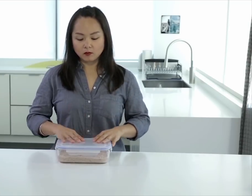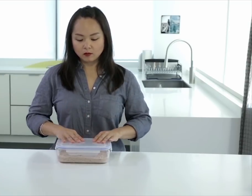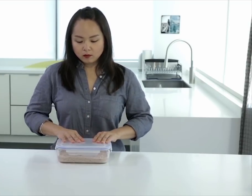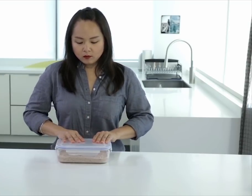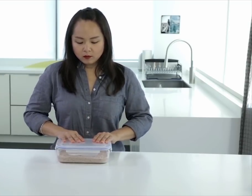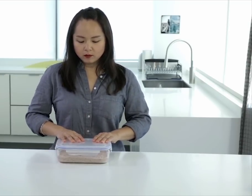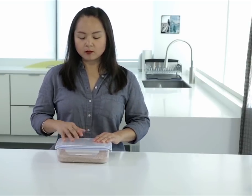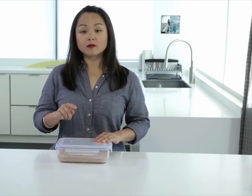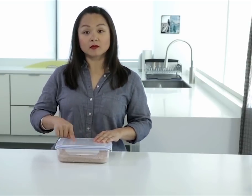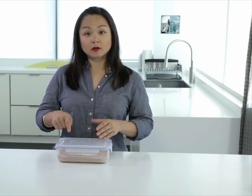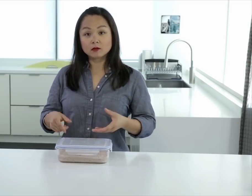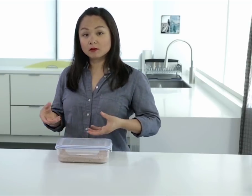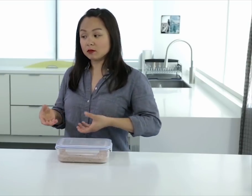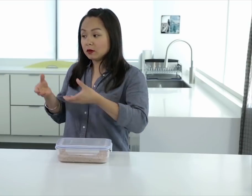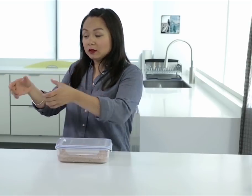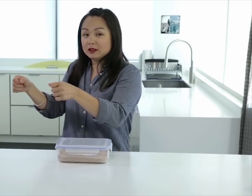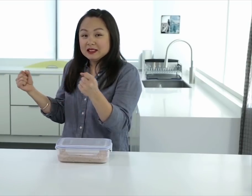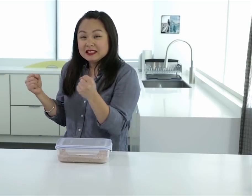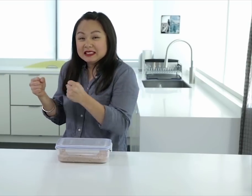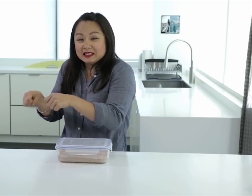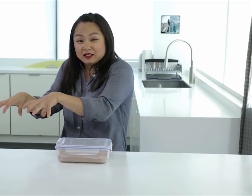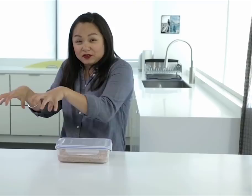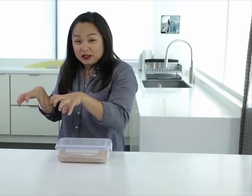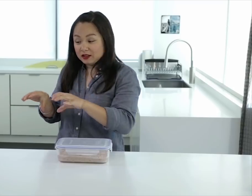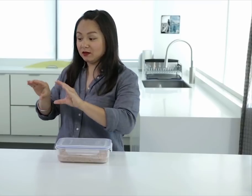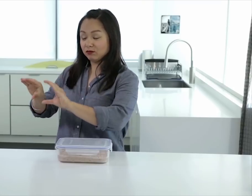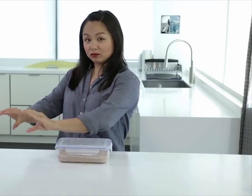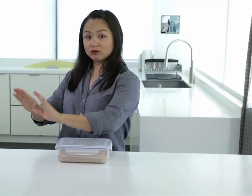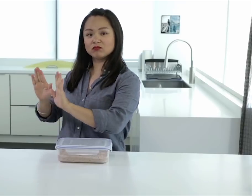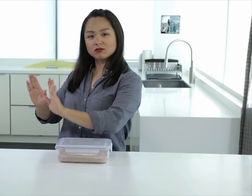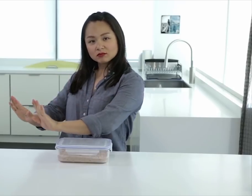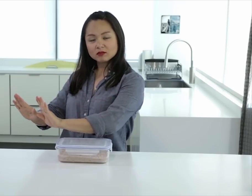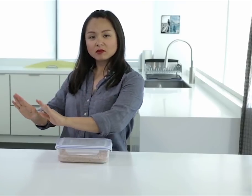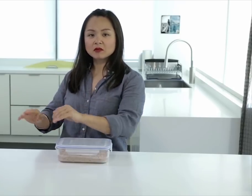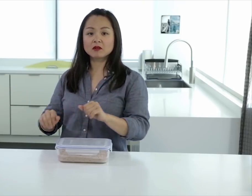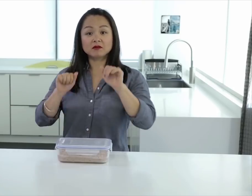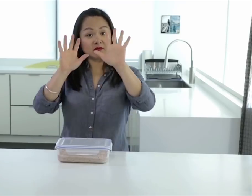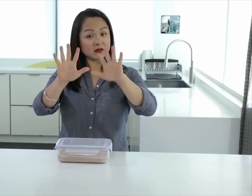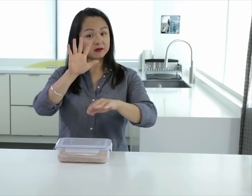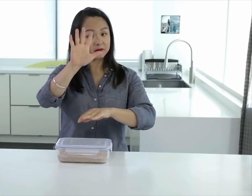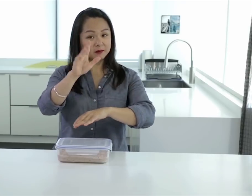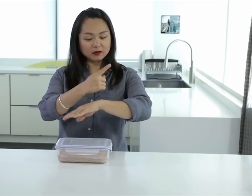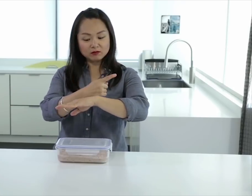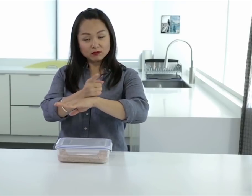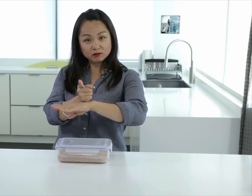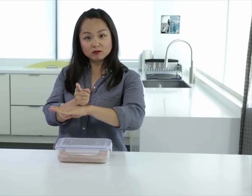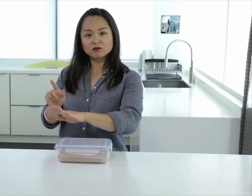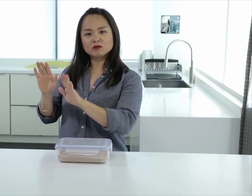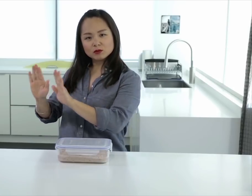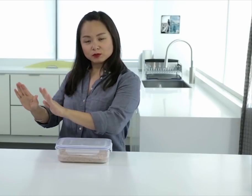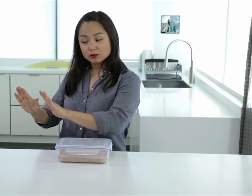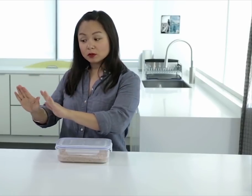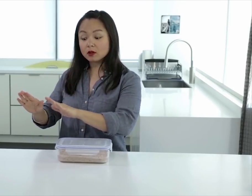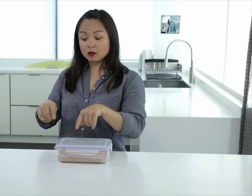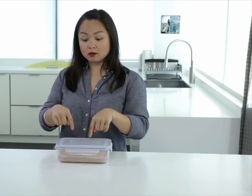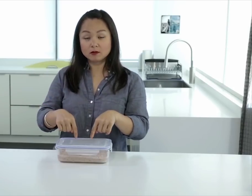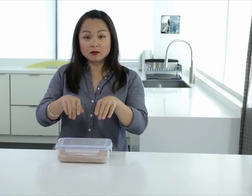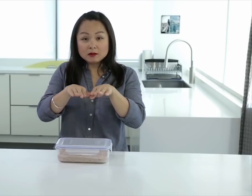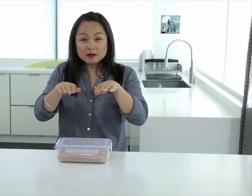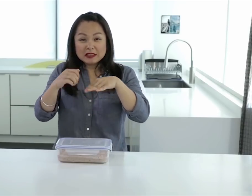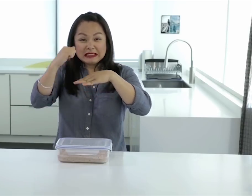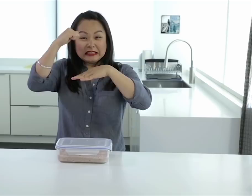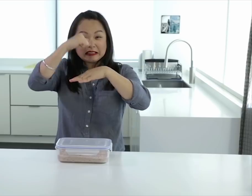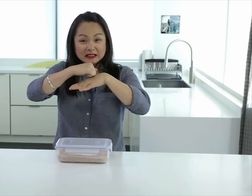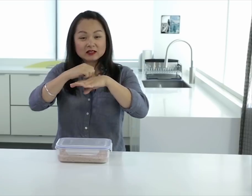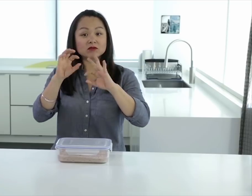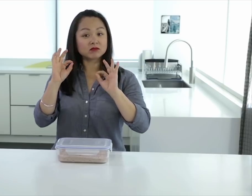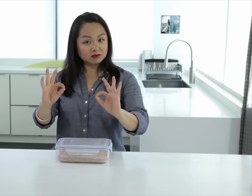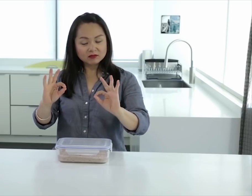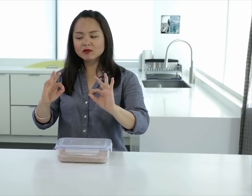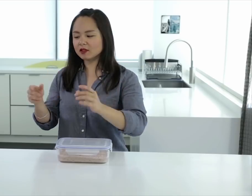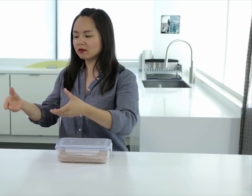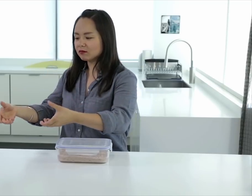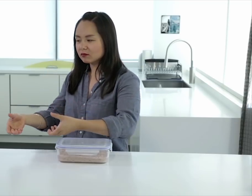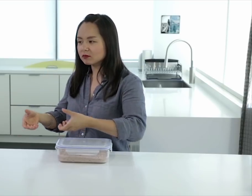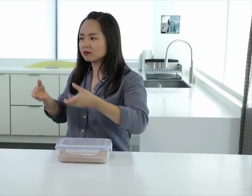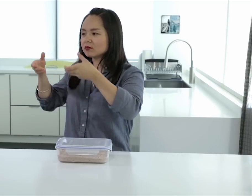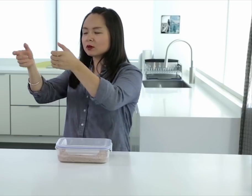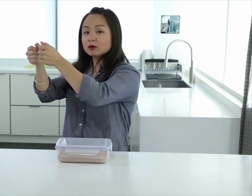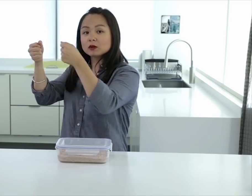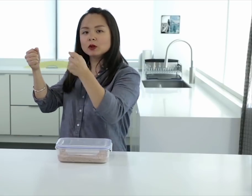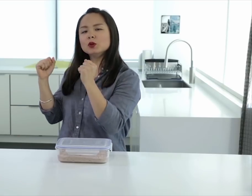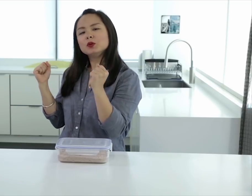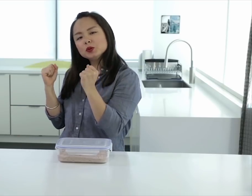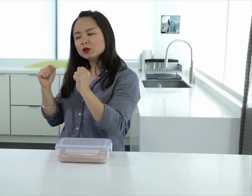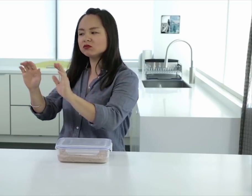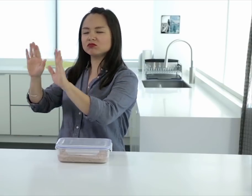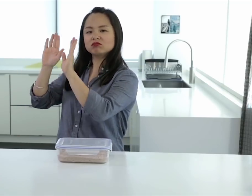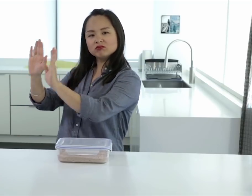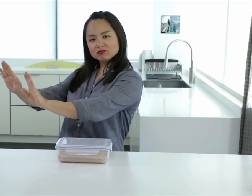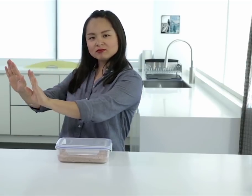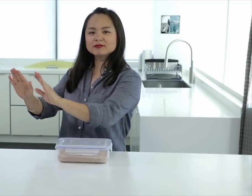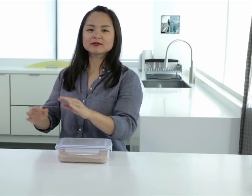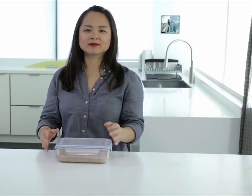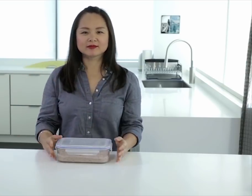Put it in the freezer for 15 minutes so it becomes hard. Then take it out and put it in the refrigerator.